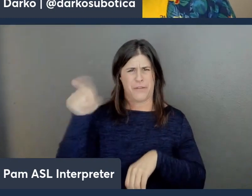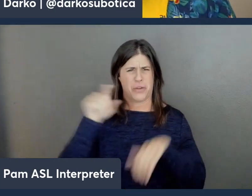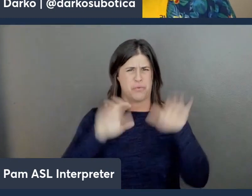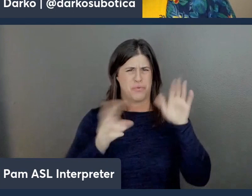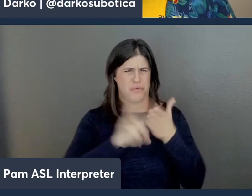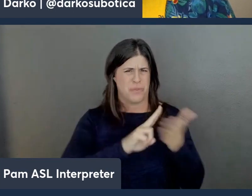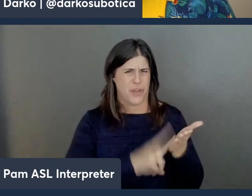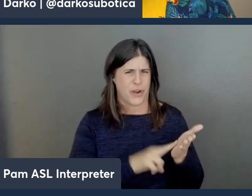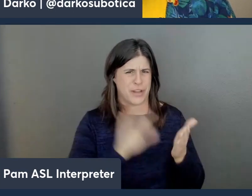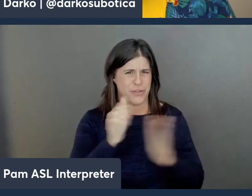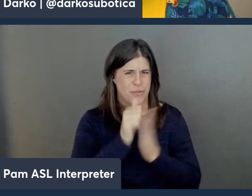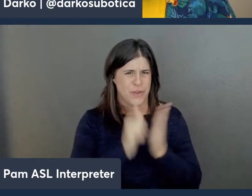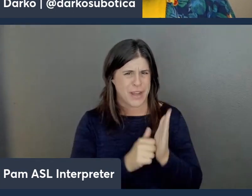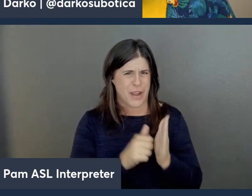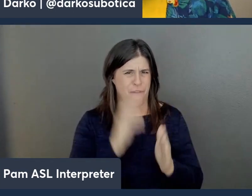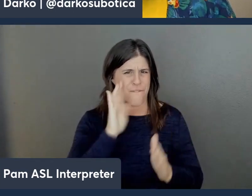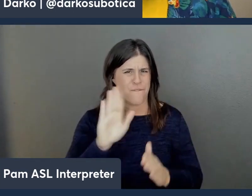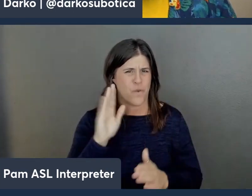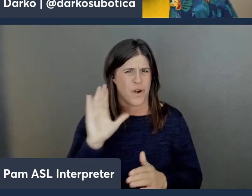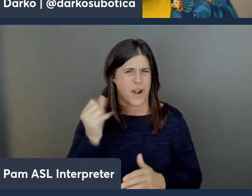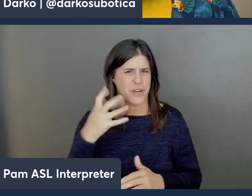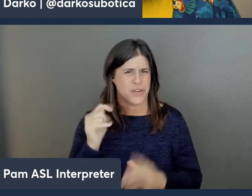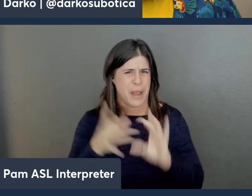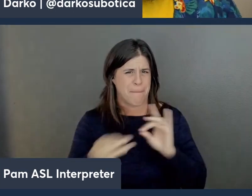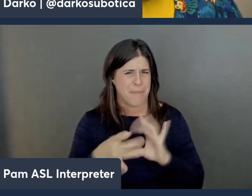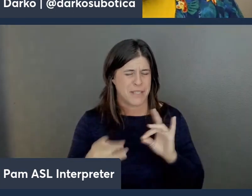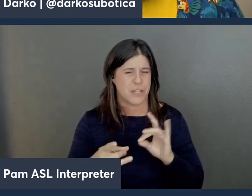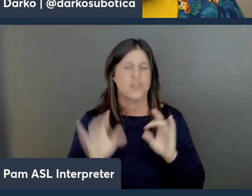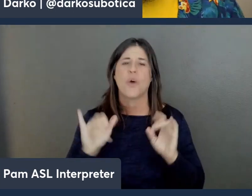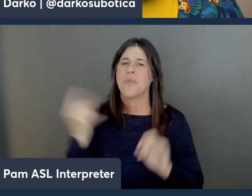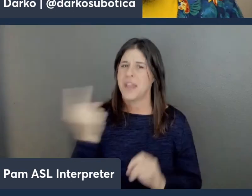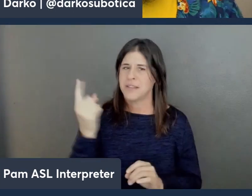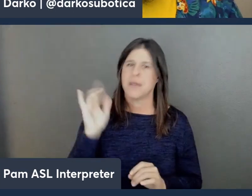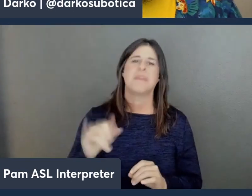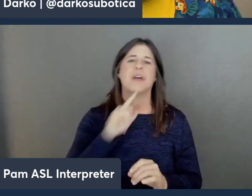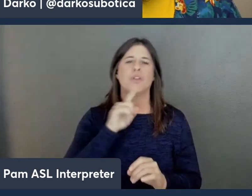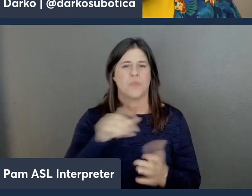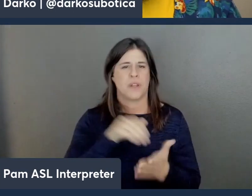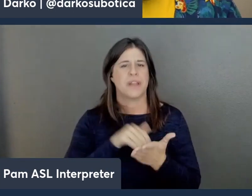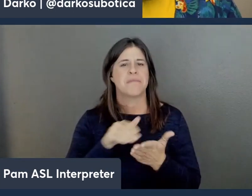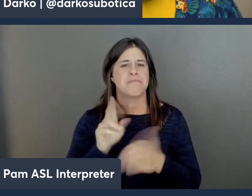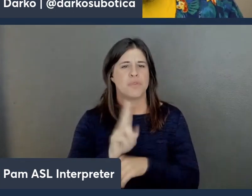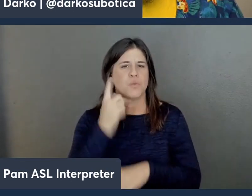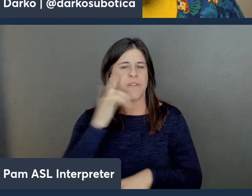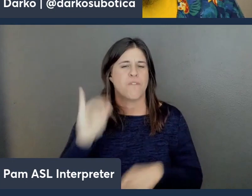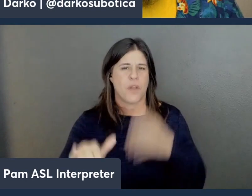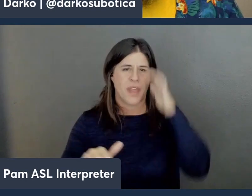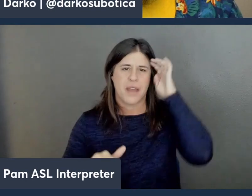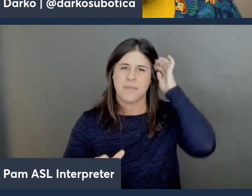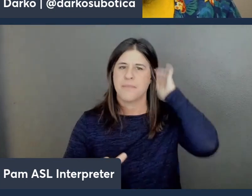to get a chat message, or something like that. It is. So that's something, what's often being used for, for notification.